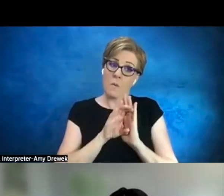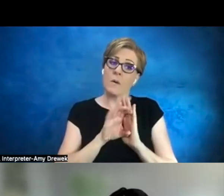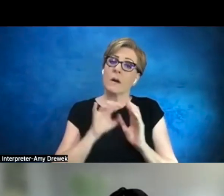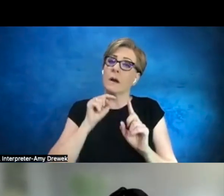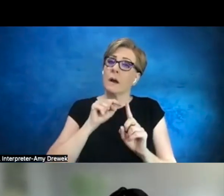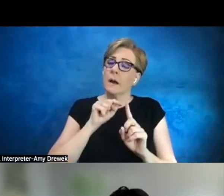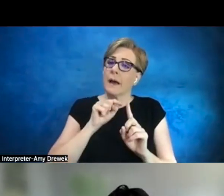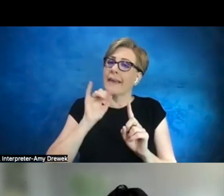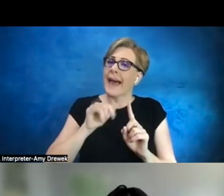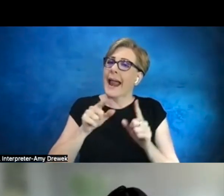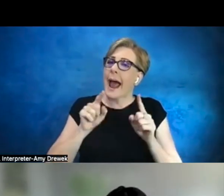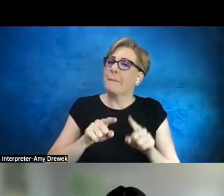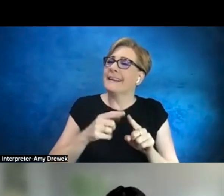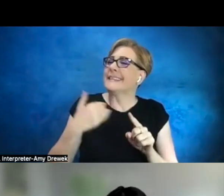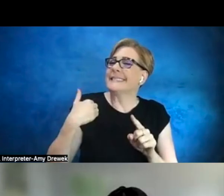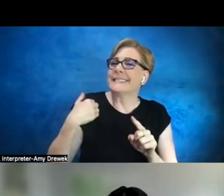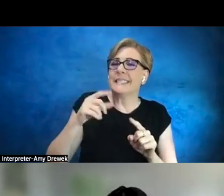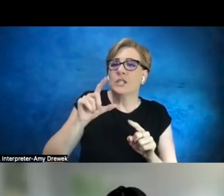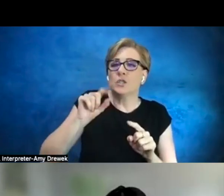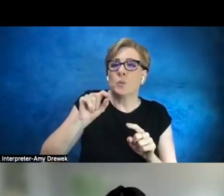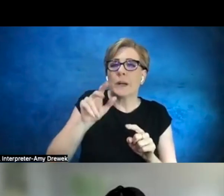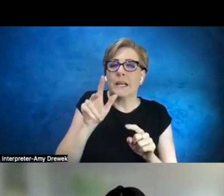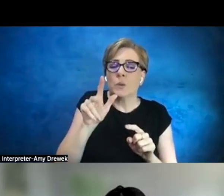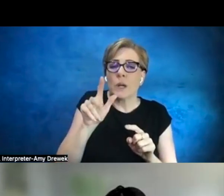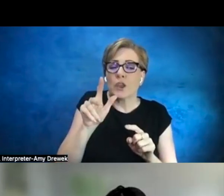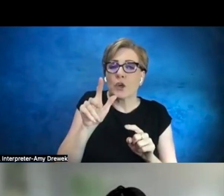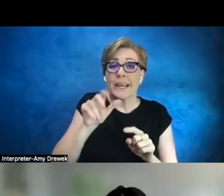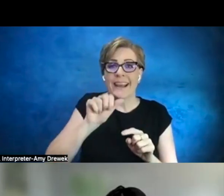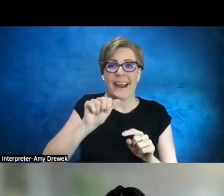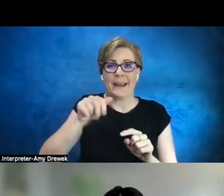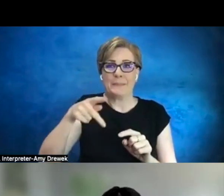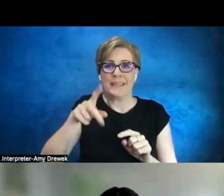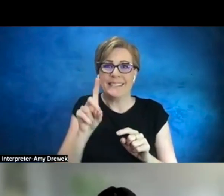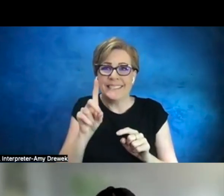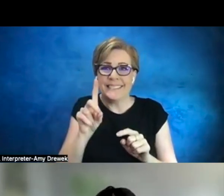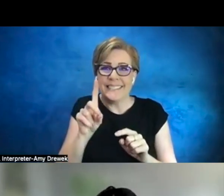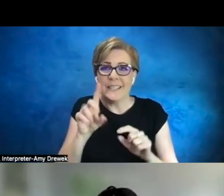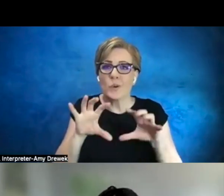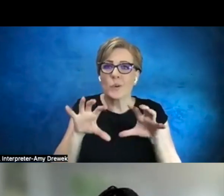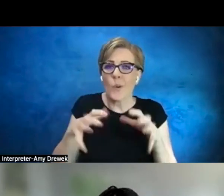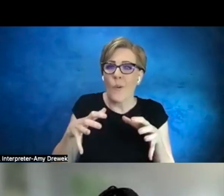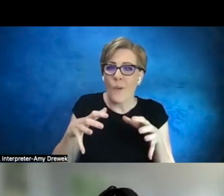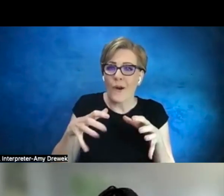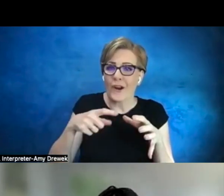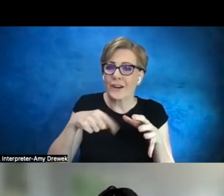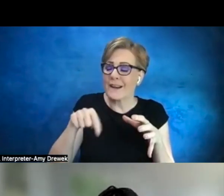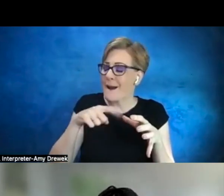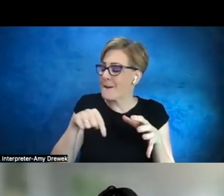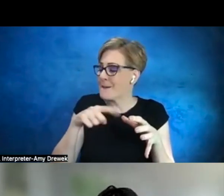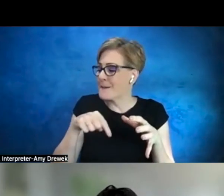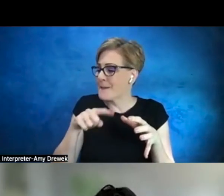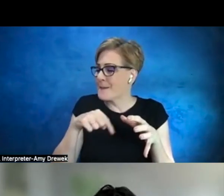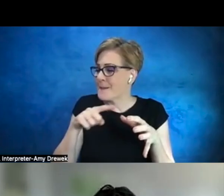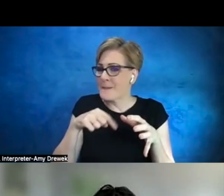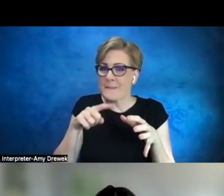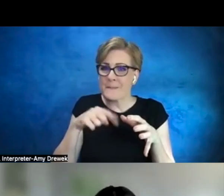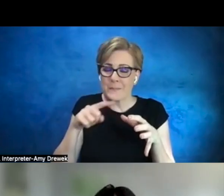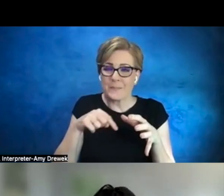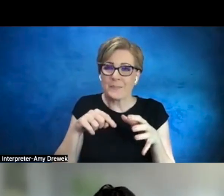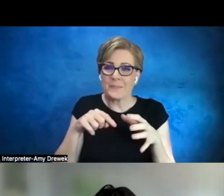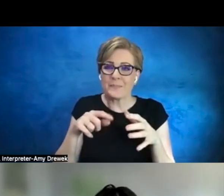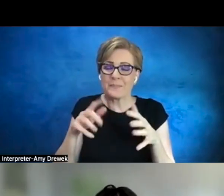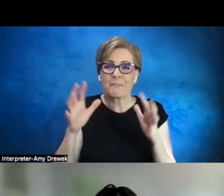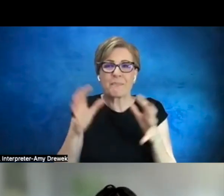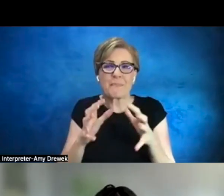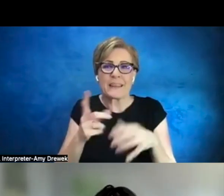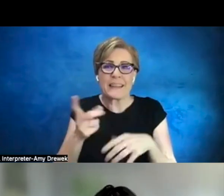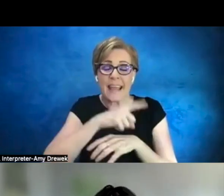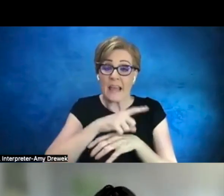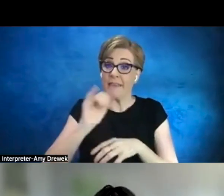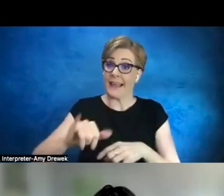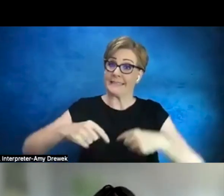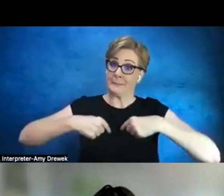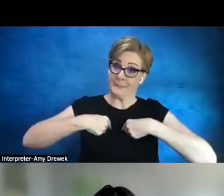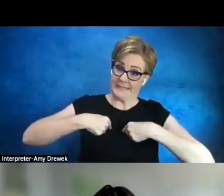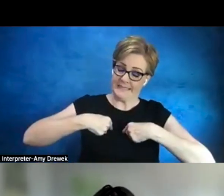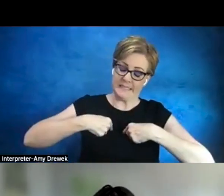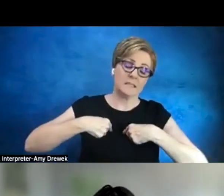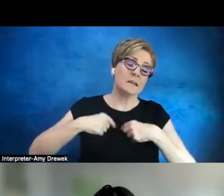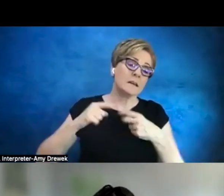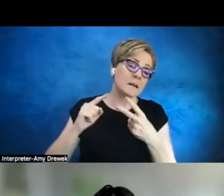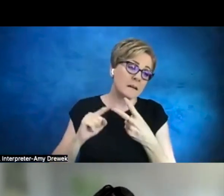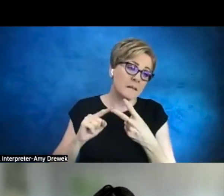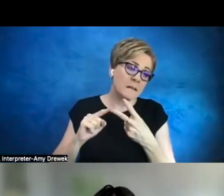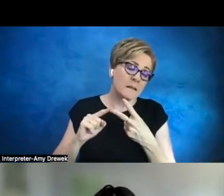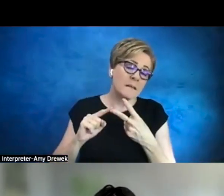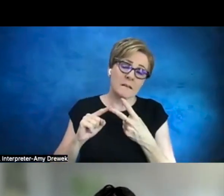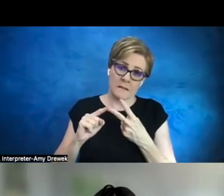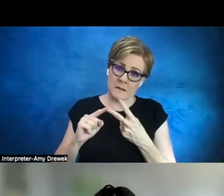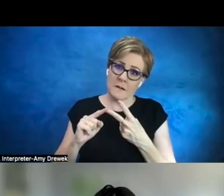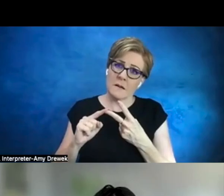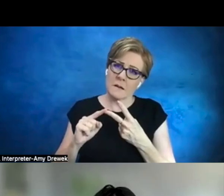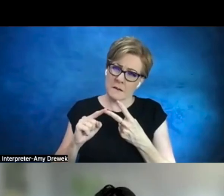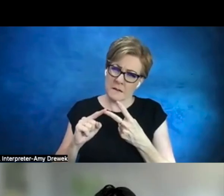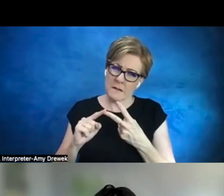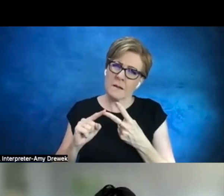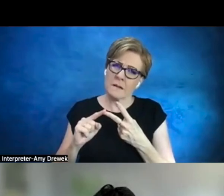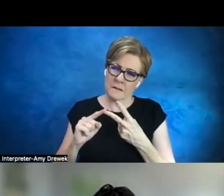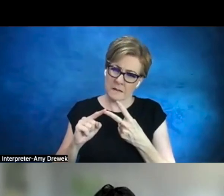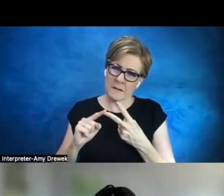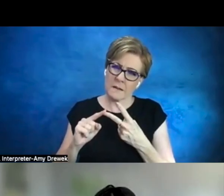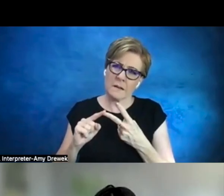the 2023 AAPD cohort headshot day. So it is me, a biracial, then in my late 20s,